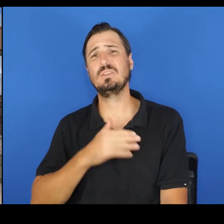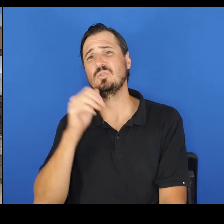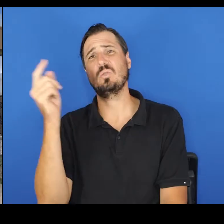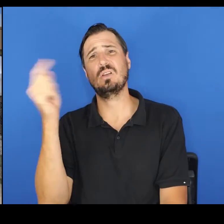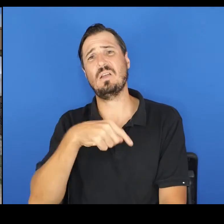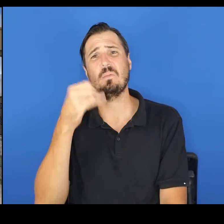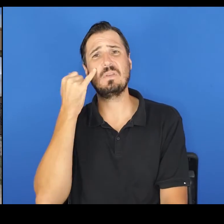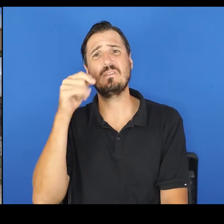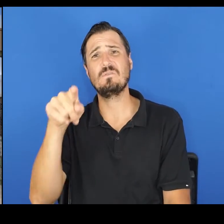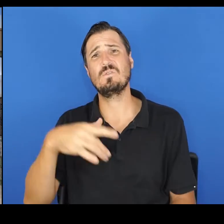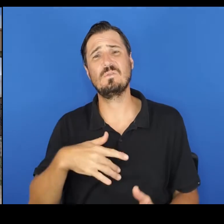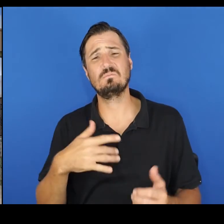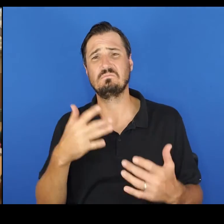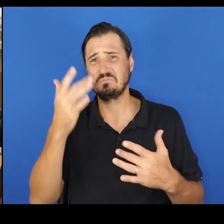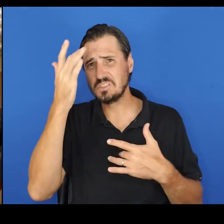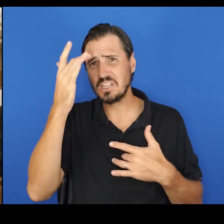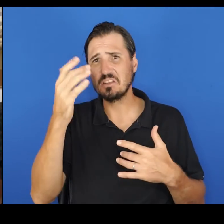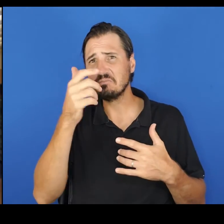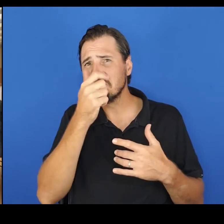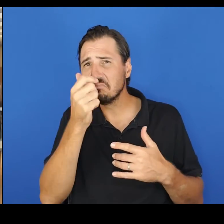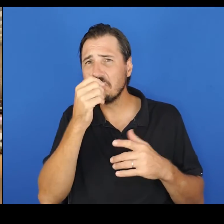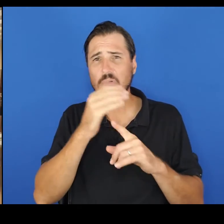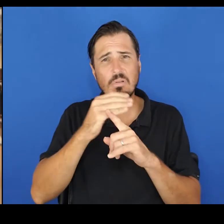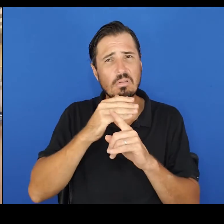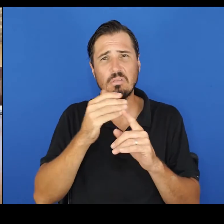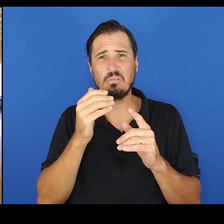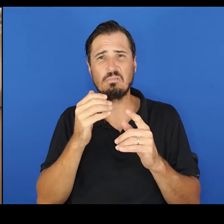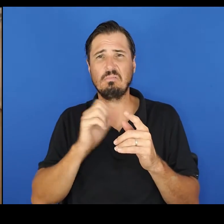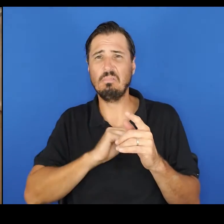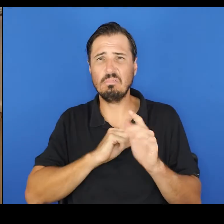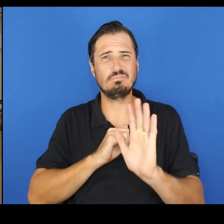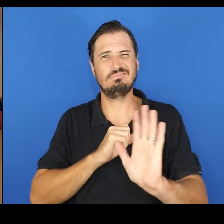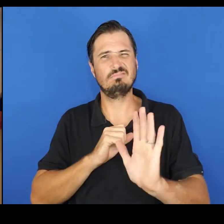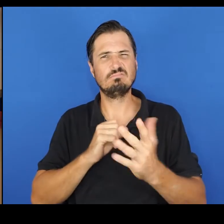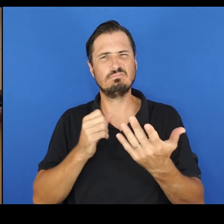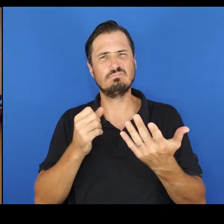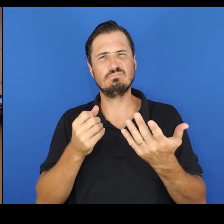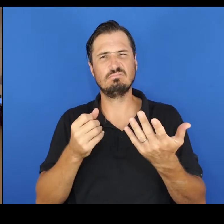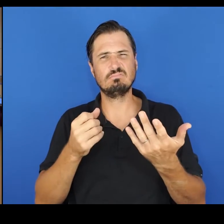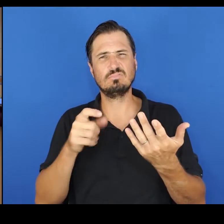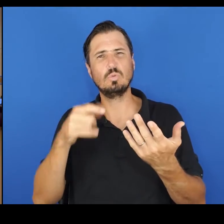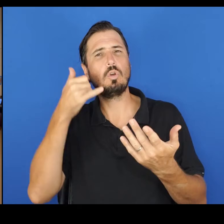show up to the Convention Hall clinic if you have symptoms and instead call your healthcare provider